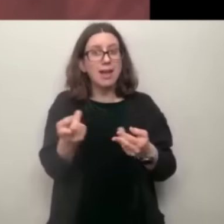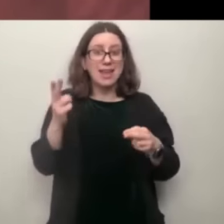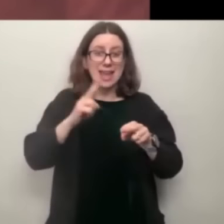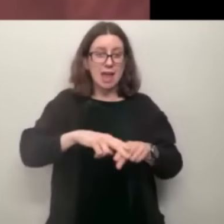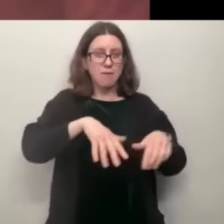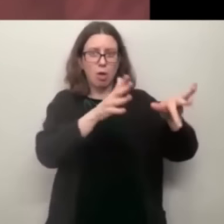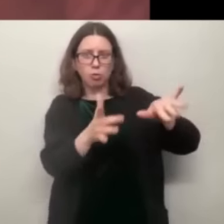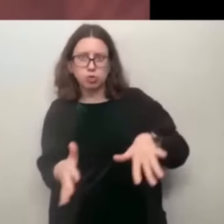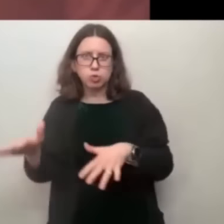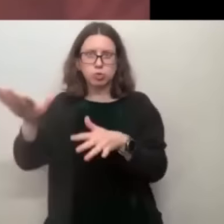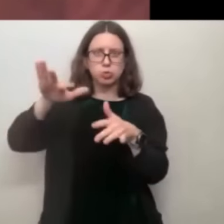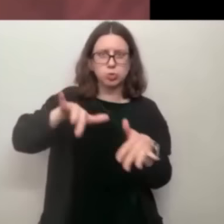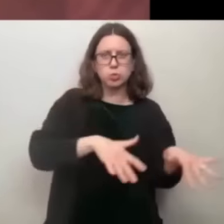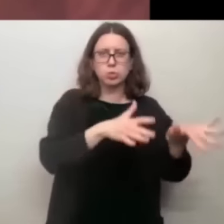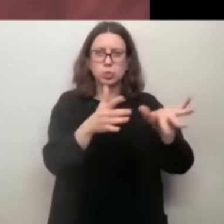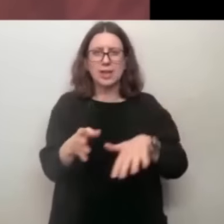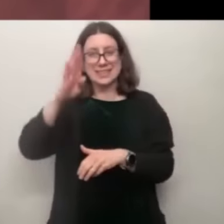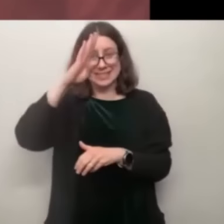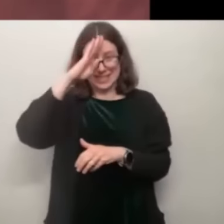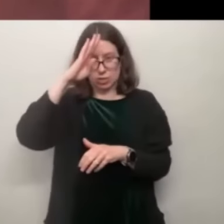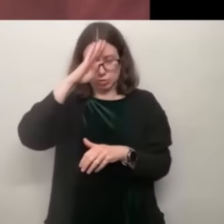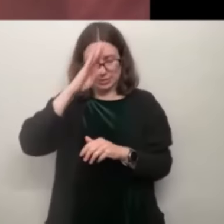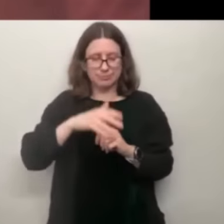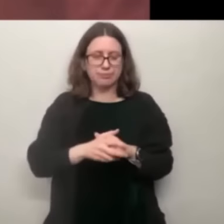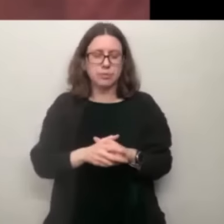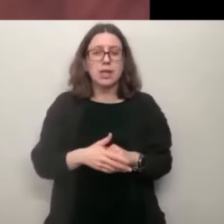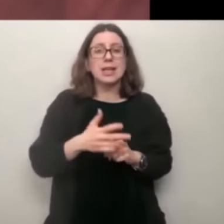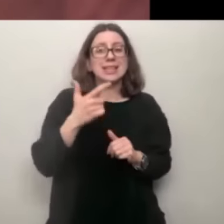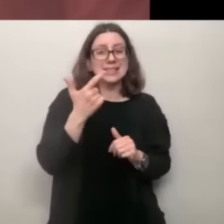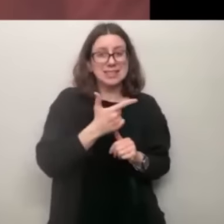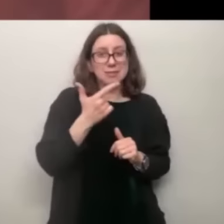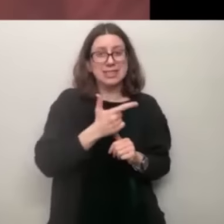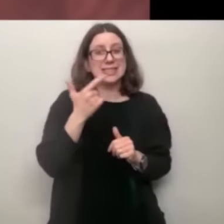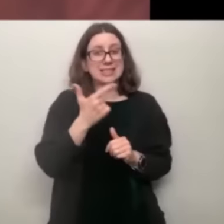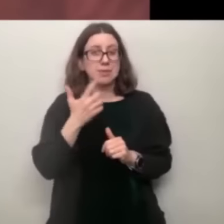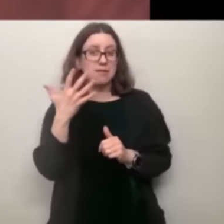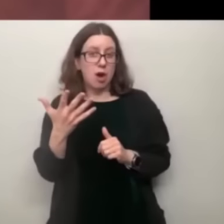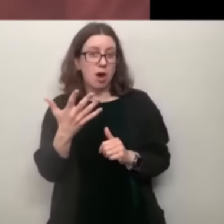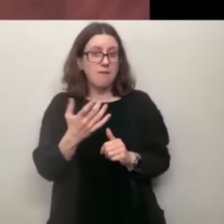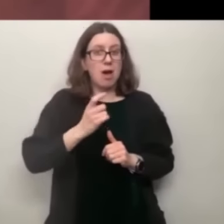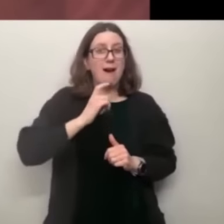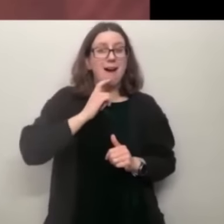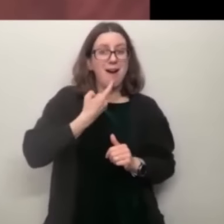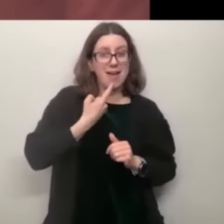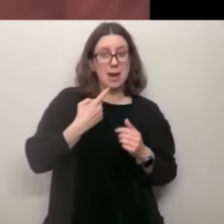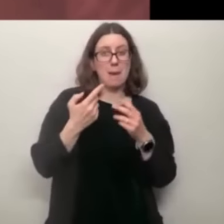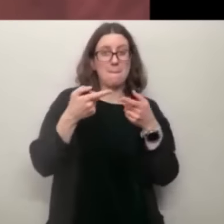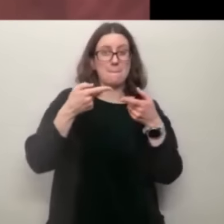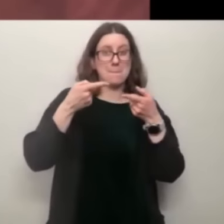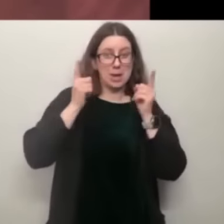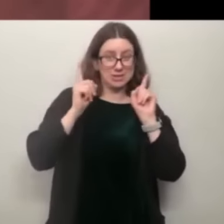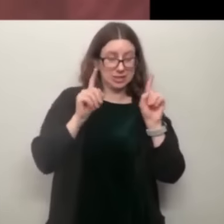Now, by 1775, a group of local iron masters and businessmen had formed a group of subscribers